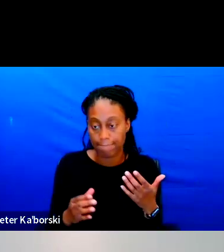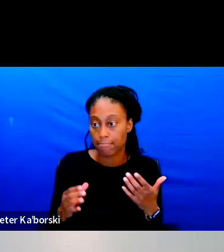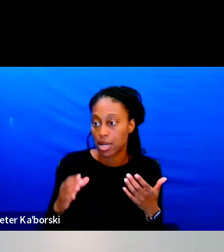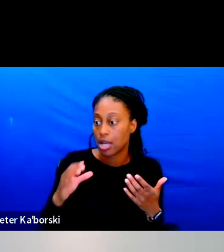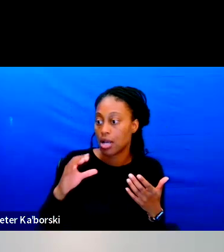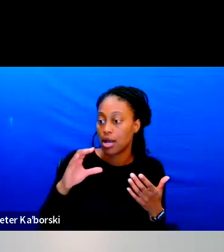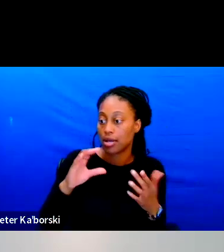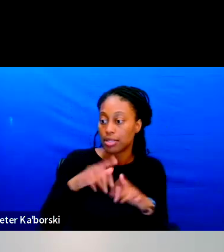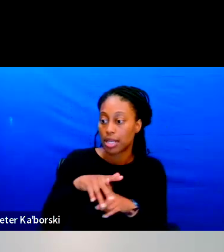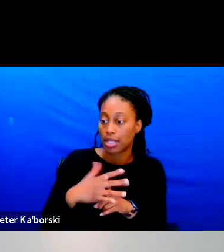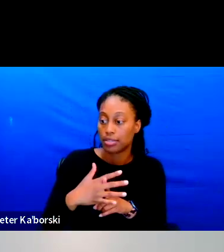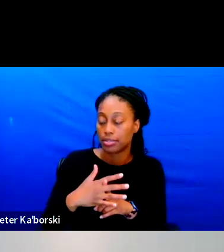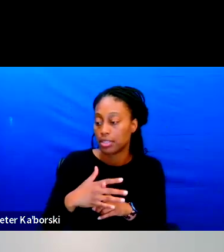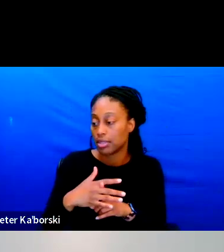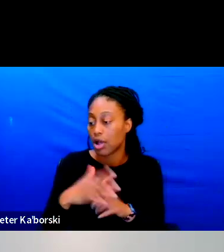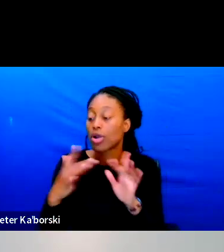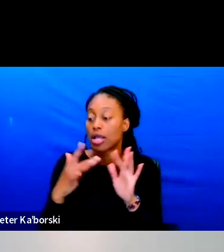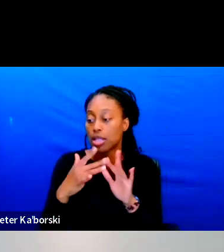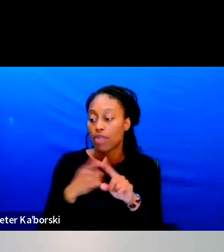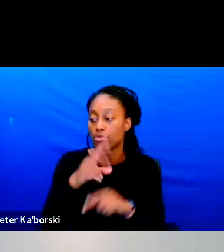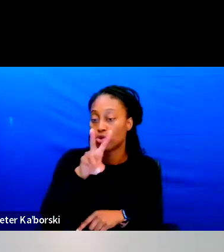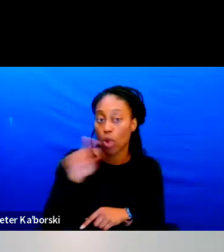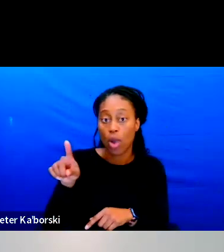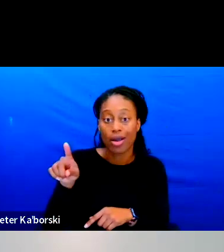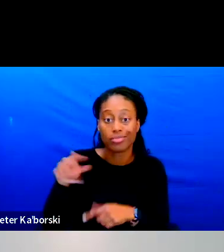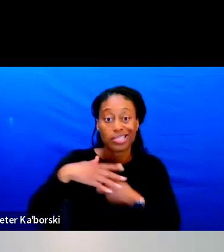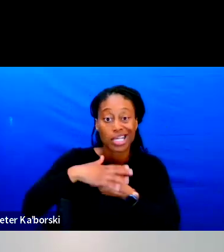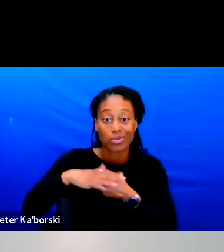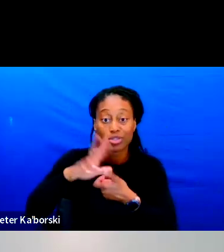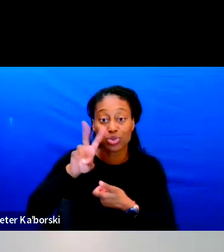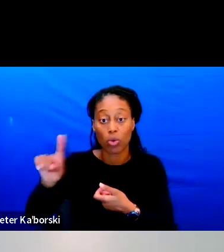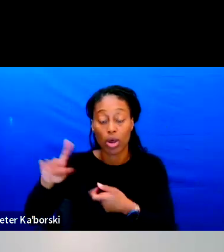Kyle Kleist: which they have the calling in our area. So I just got a couple of up